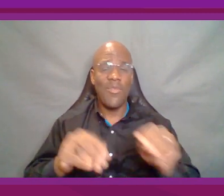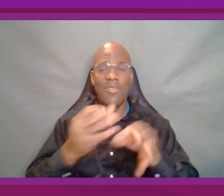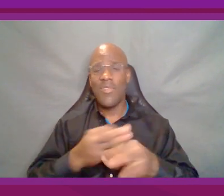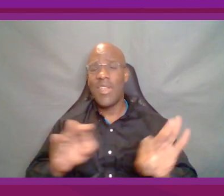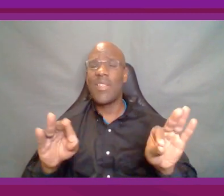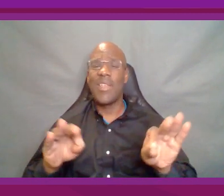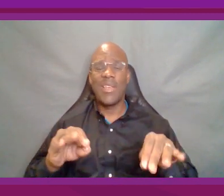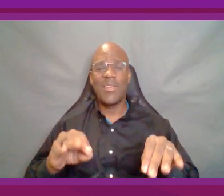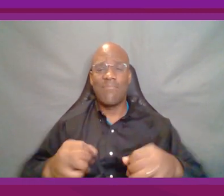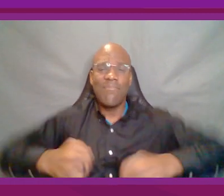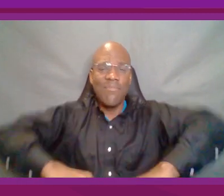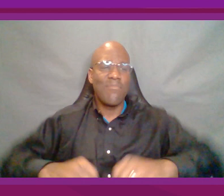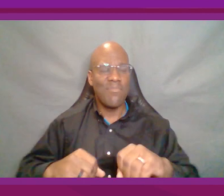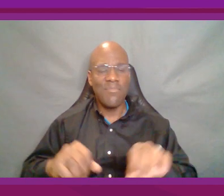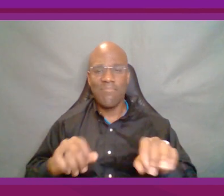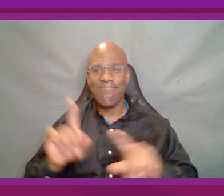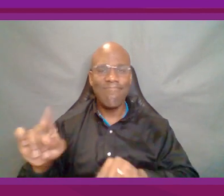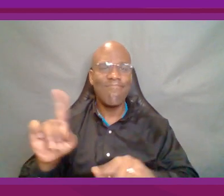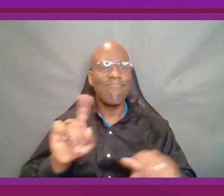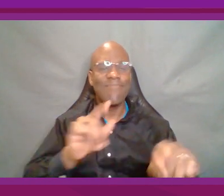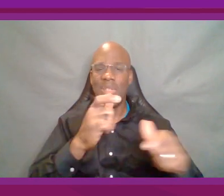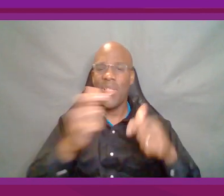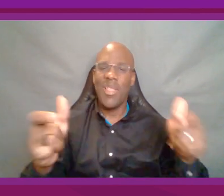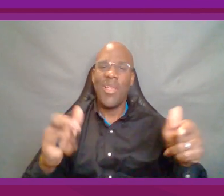events